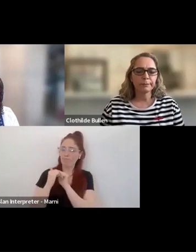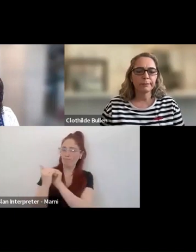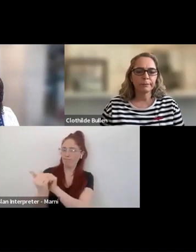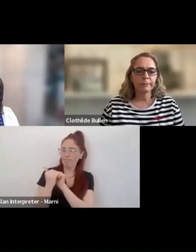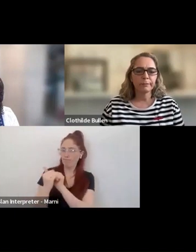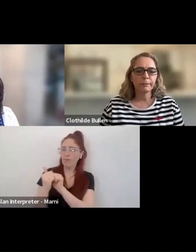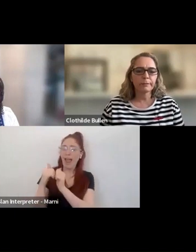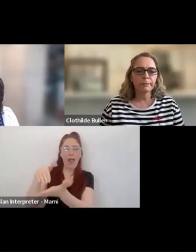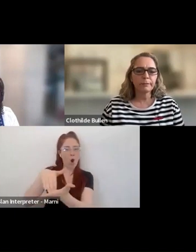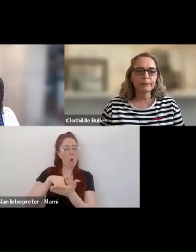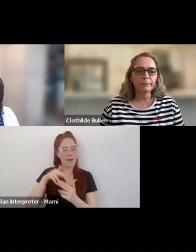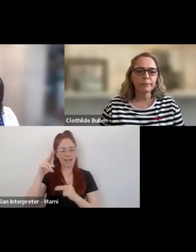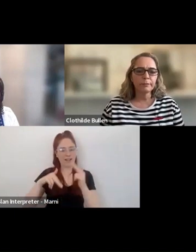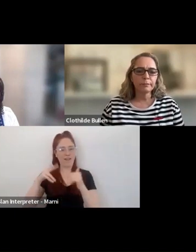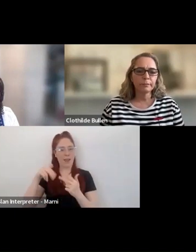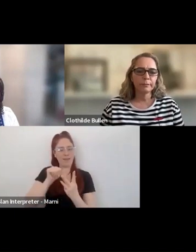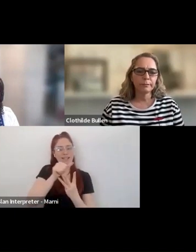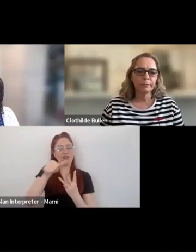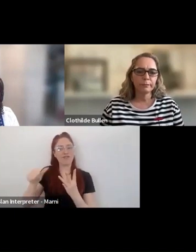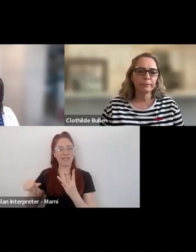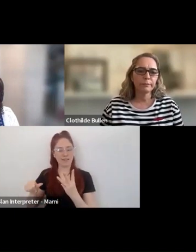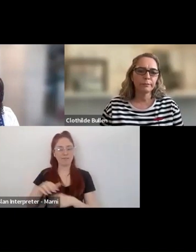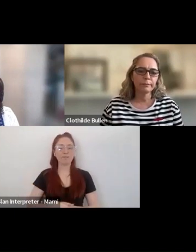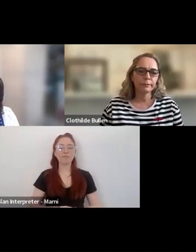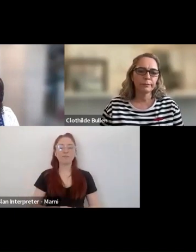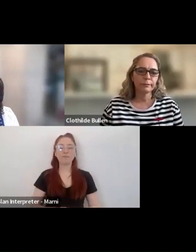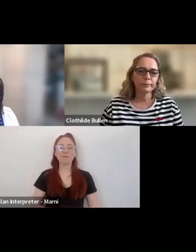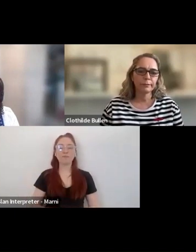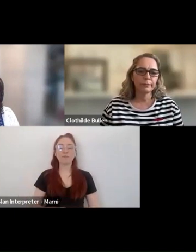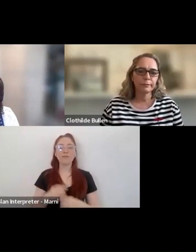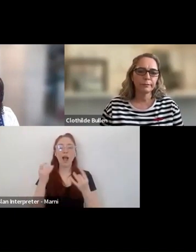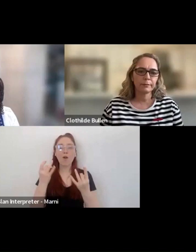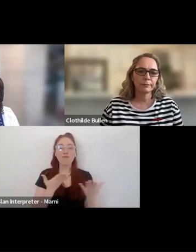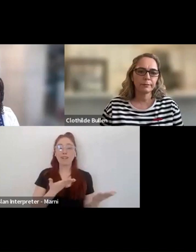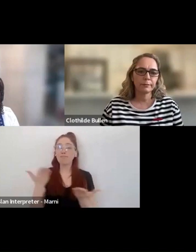series. And with that, I'll pass over to you Lena, thank you.